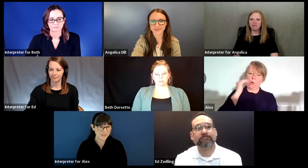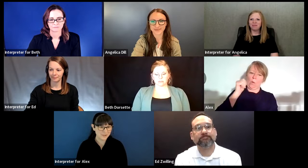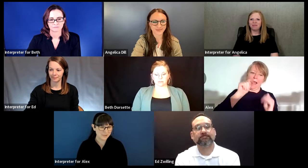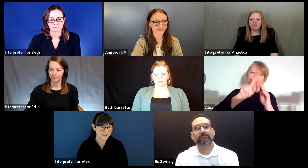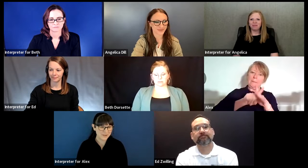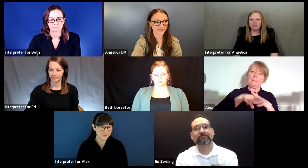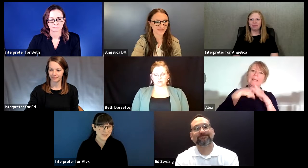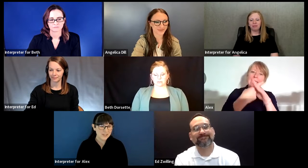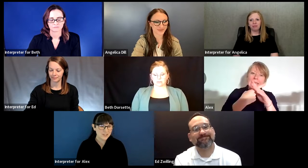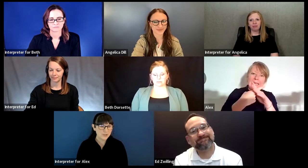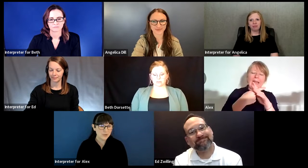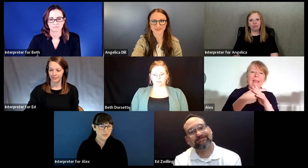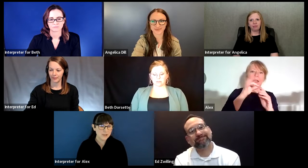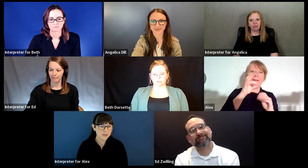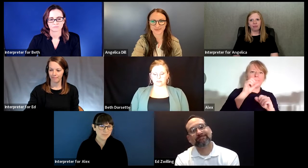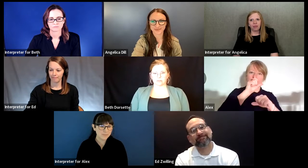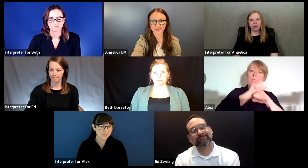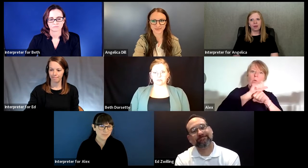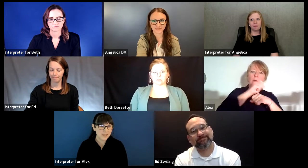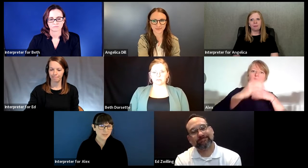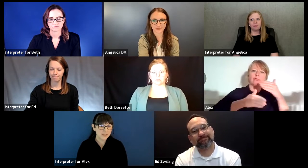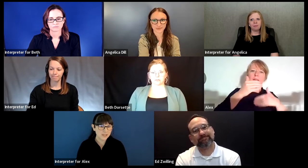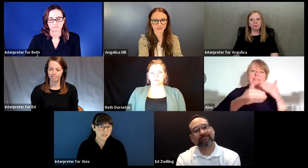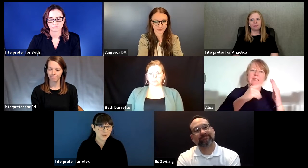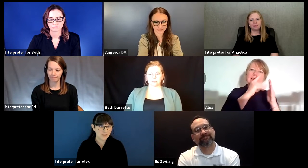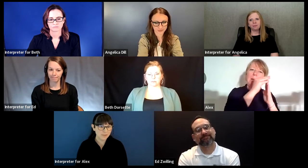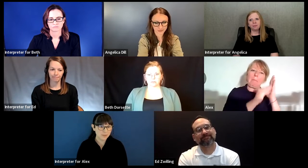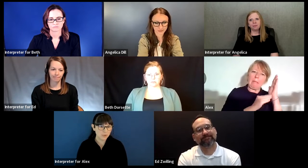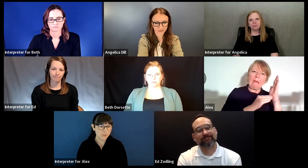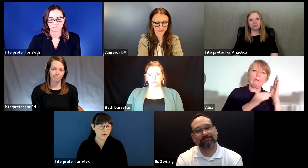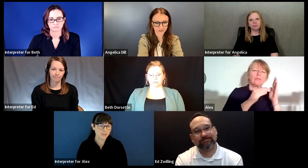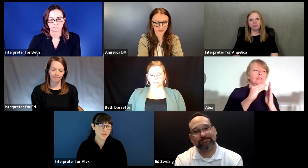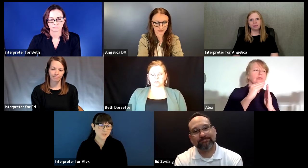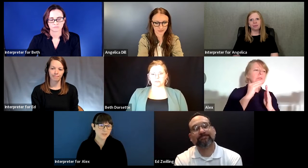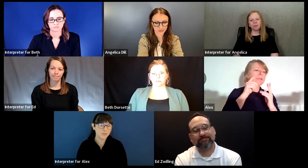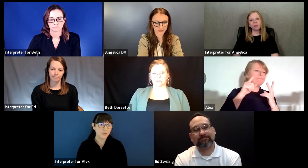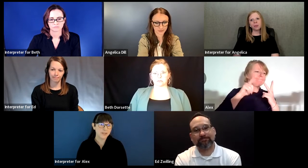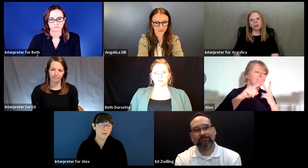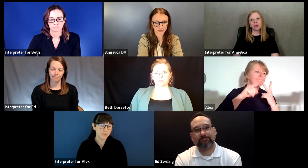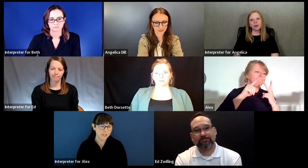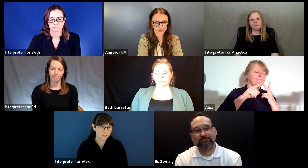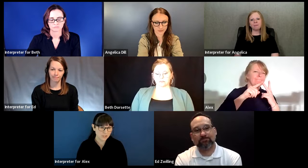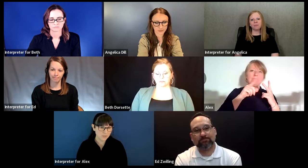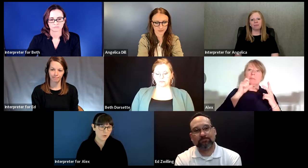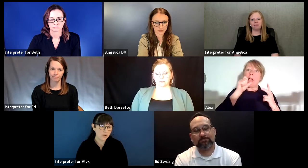So you know, at the beginning of the employment process, you're filling out applications and